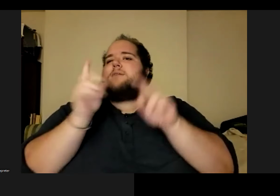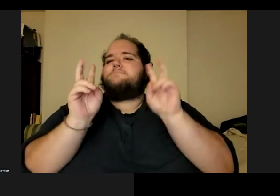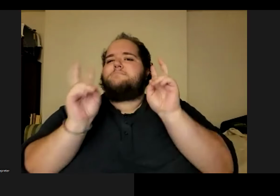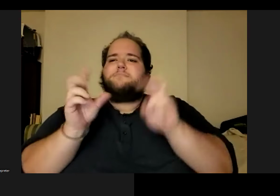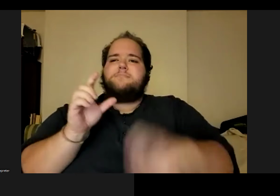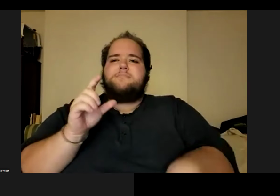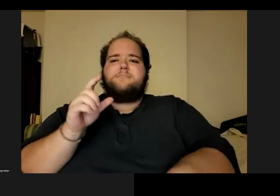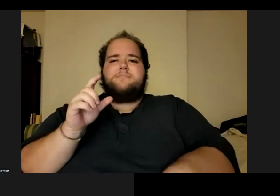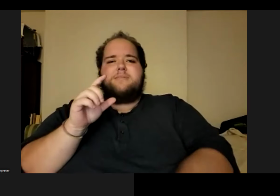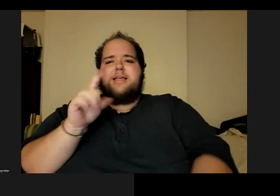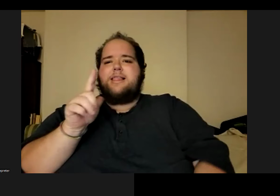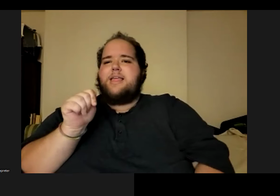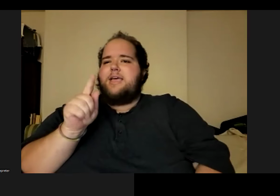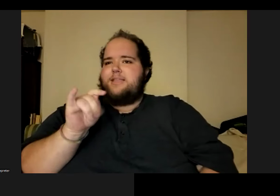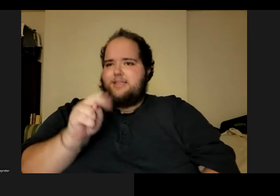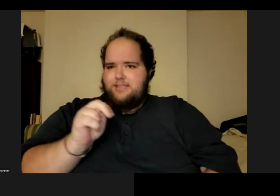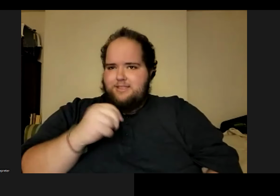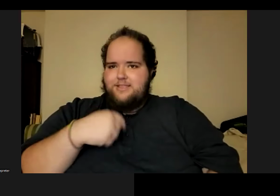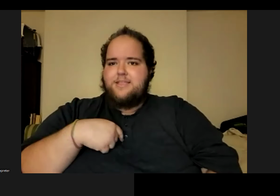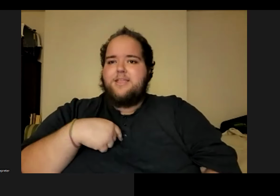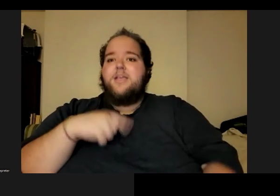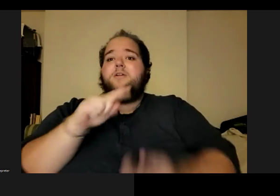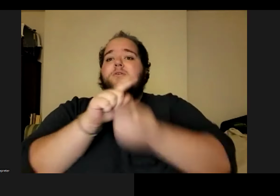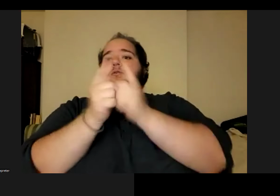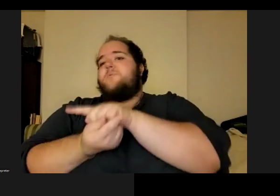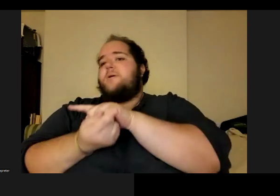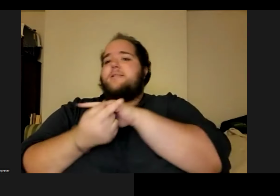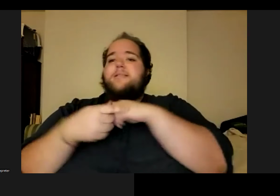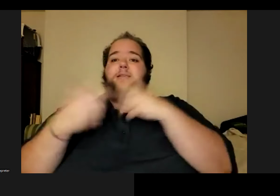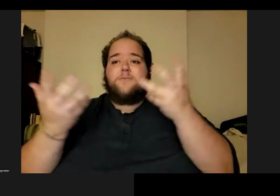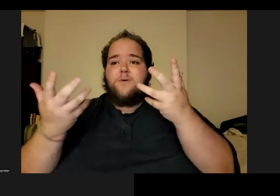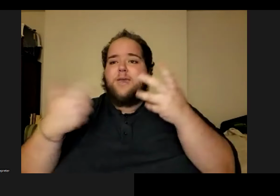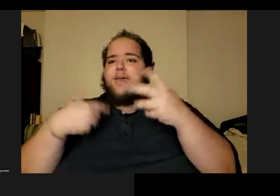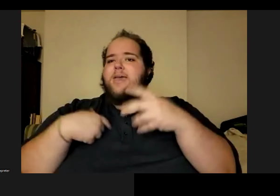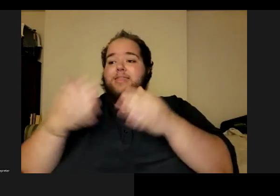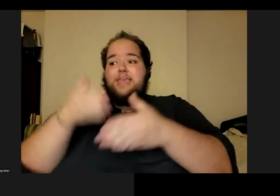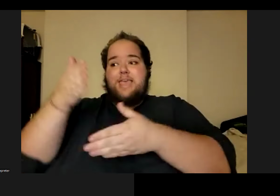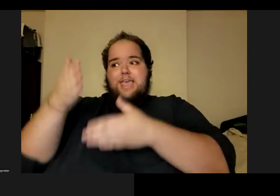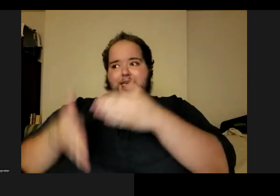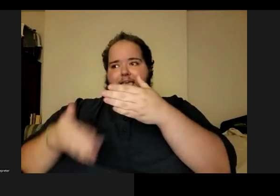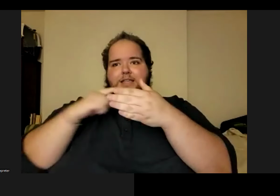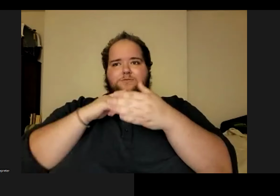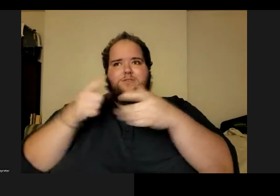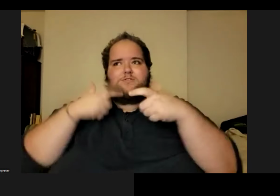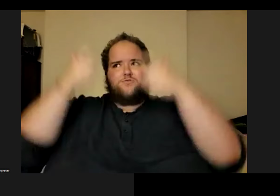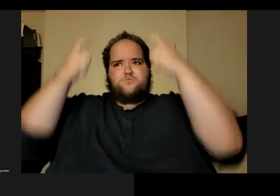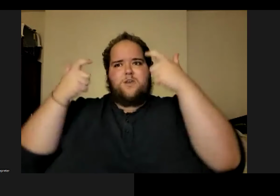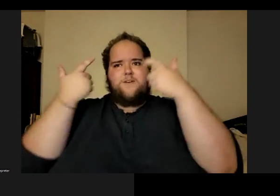And it translates to the end crowns the work. Which I think is… Pretty cool. And when I do my CVs,